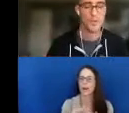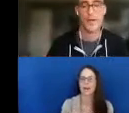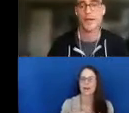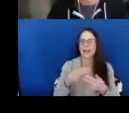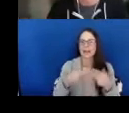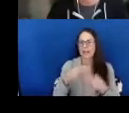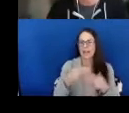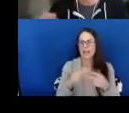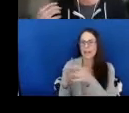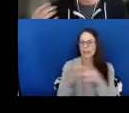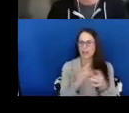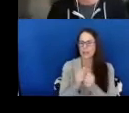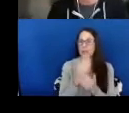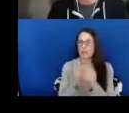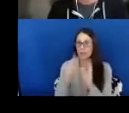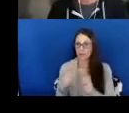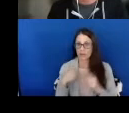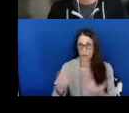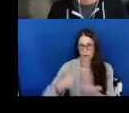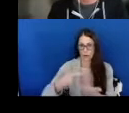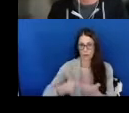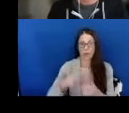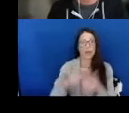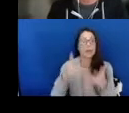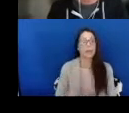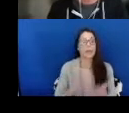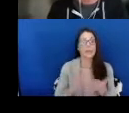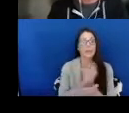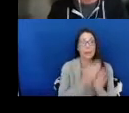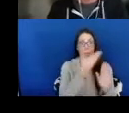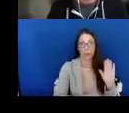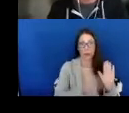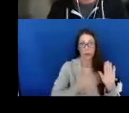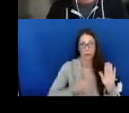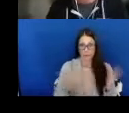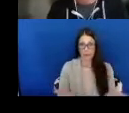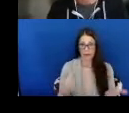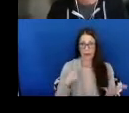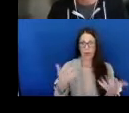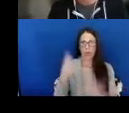about. But in the rest of the paper here I want to talk in particular about a different